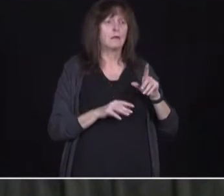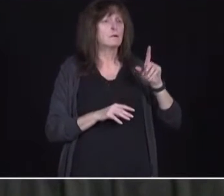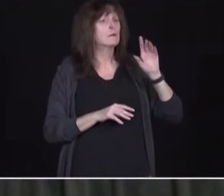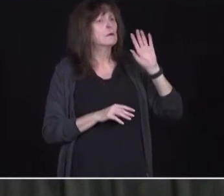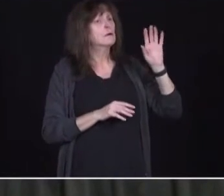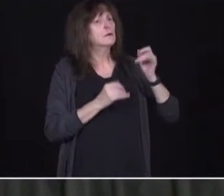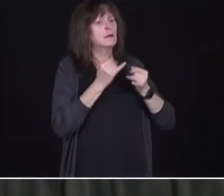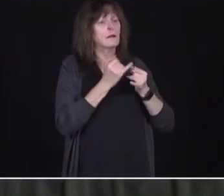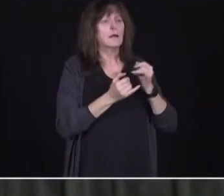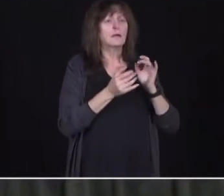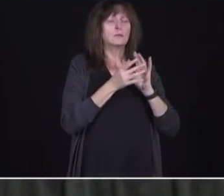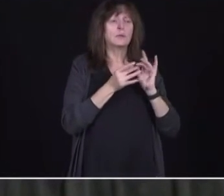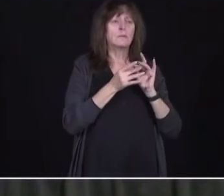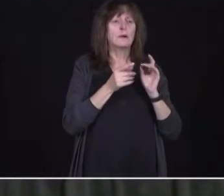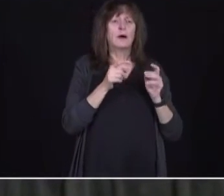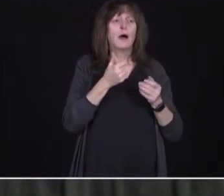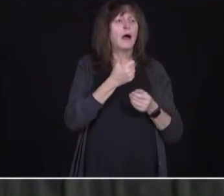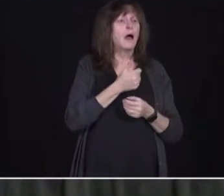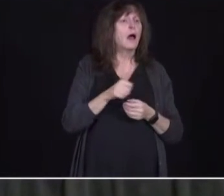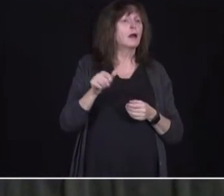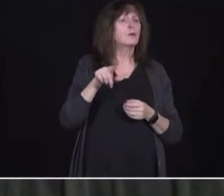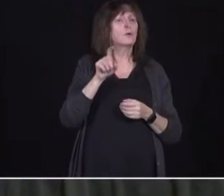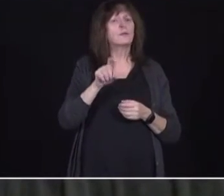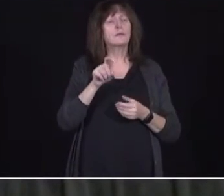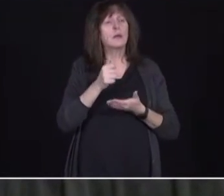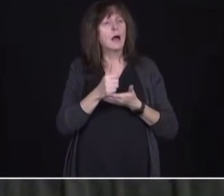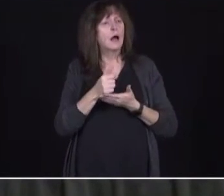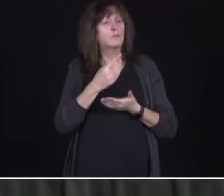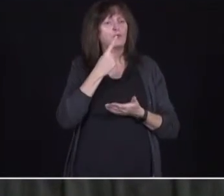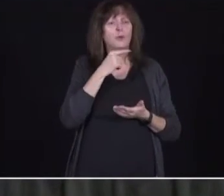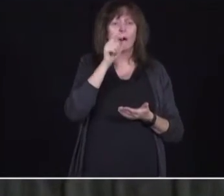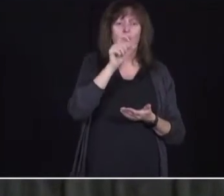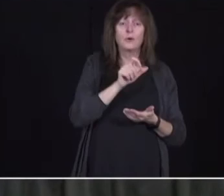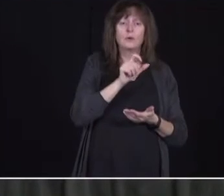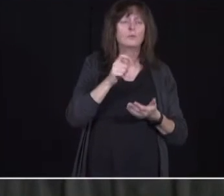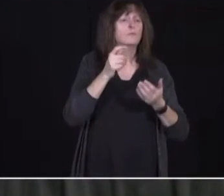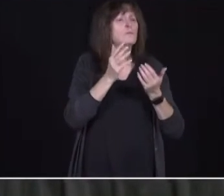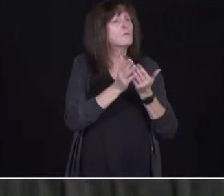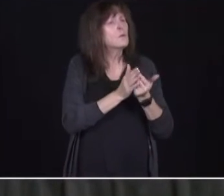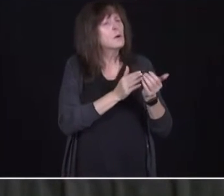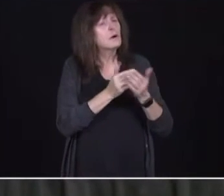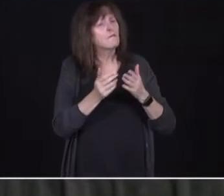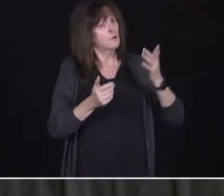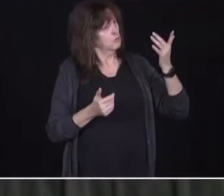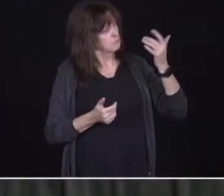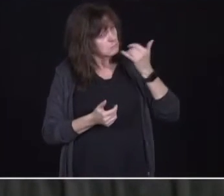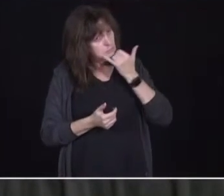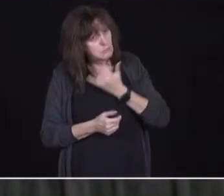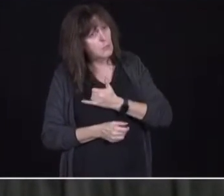The last few word is anything can I help you with long-term care, be it red cross or anything